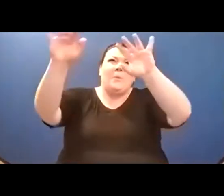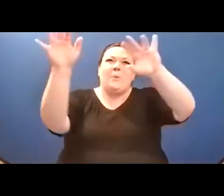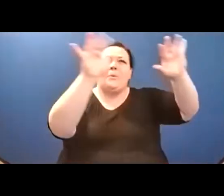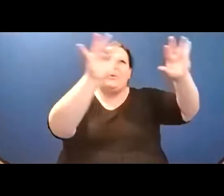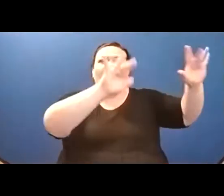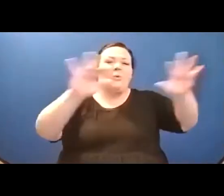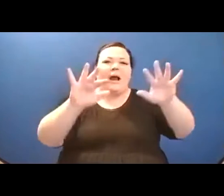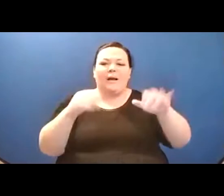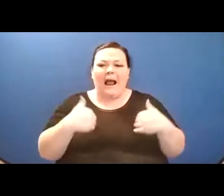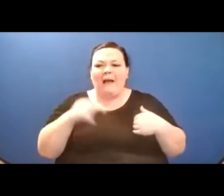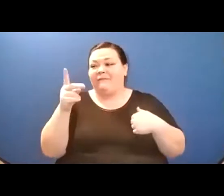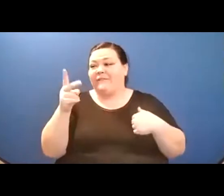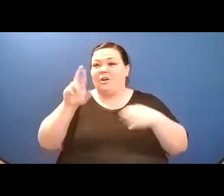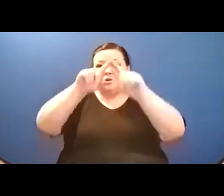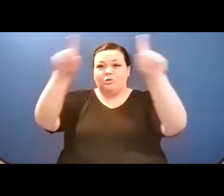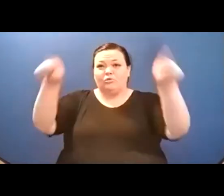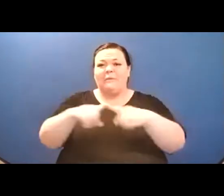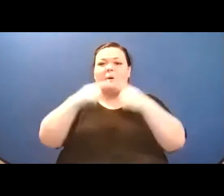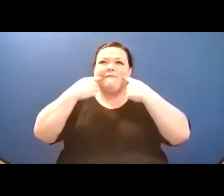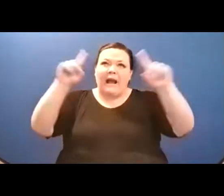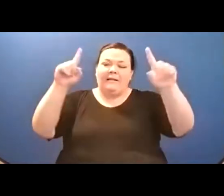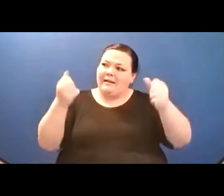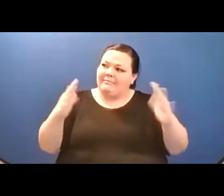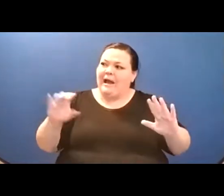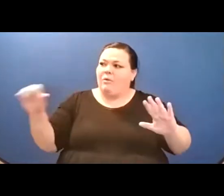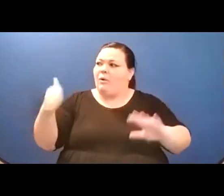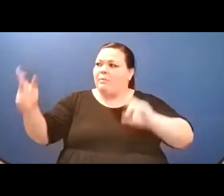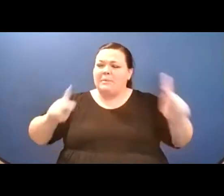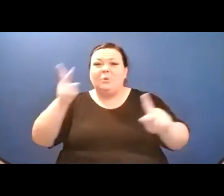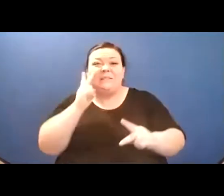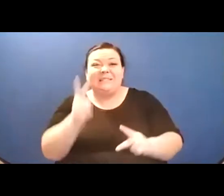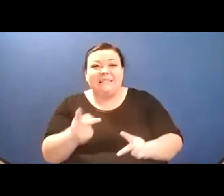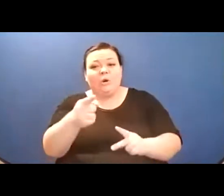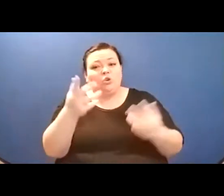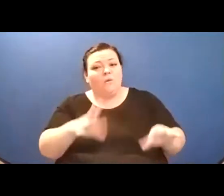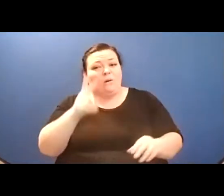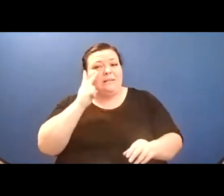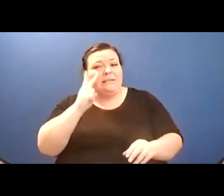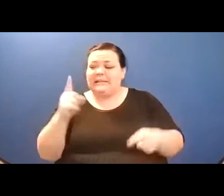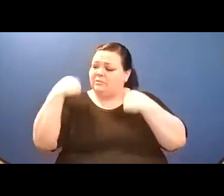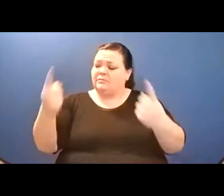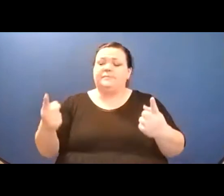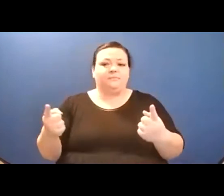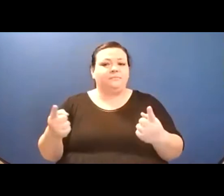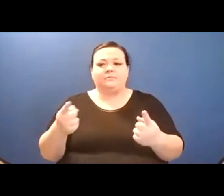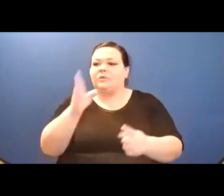kings or beggars. Some of them you may not like at first. All of them are sure to hurt your feelings.